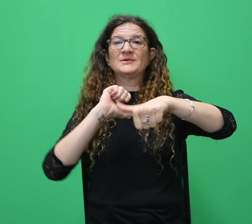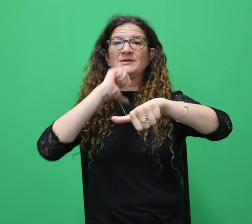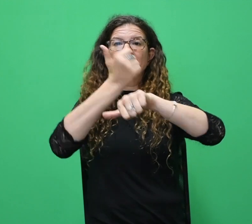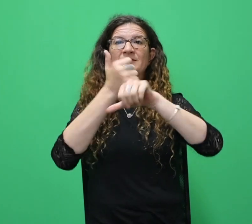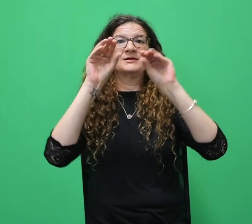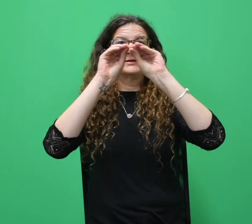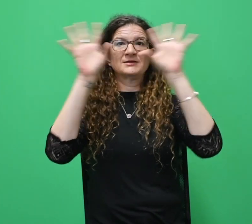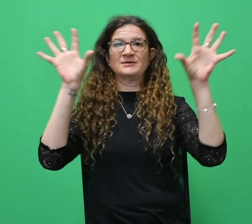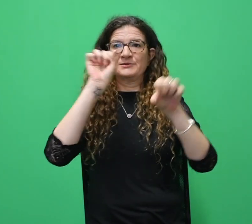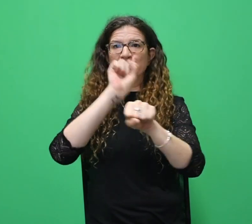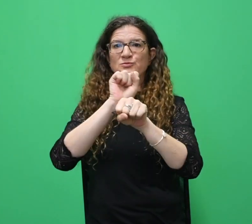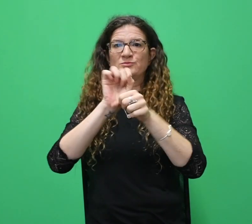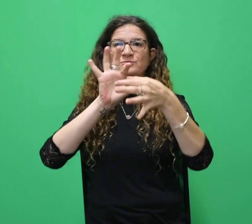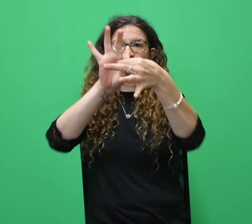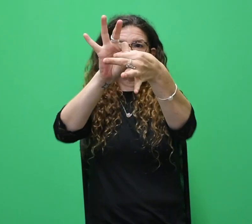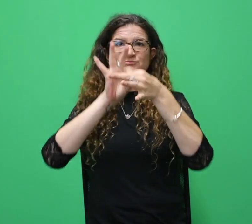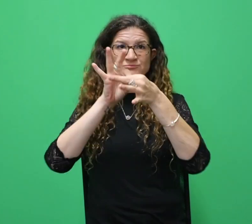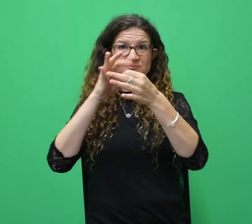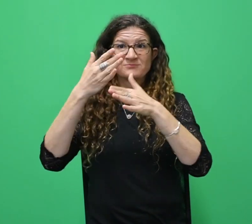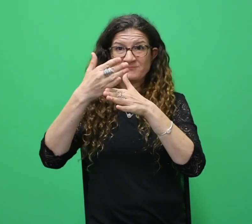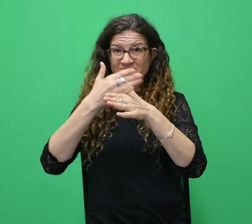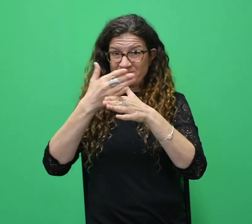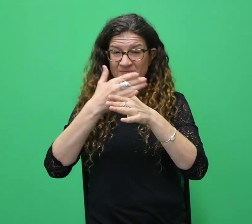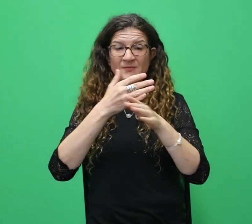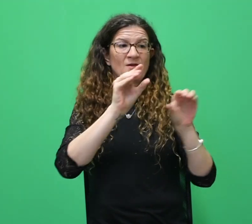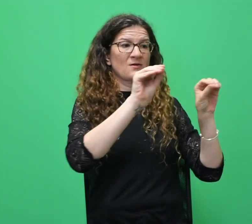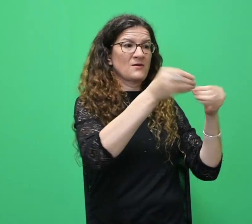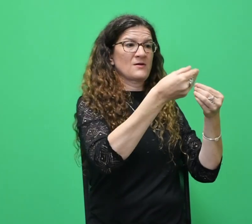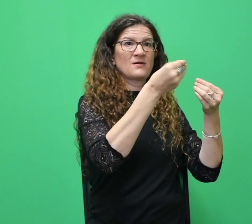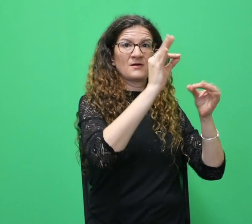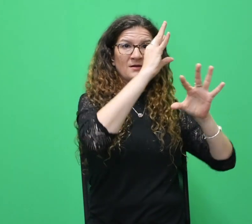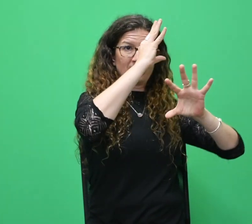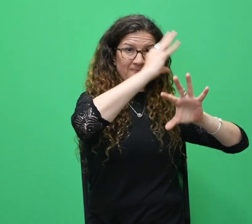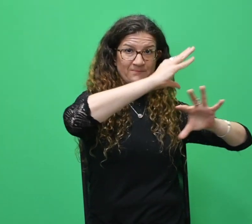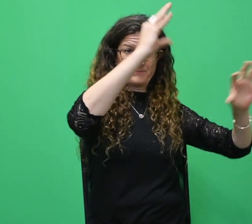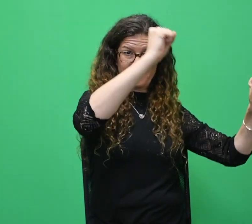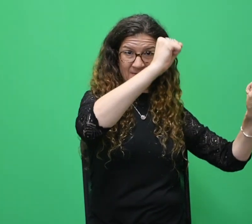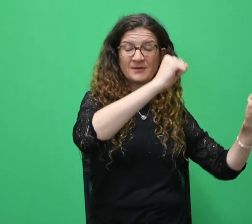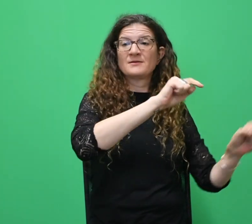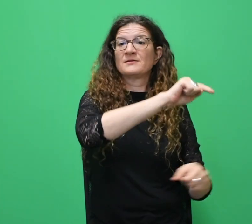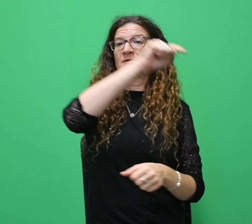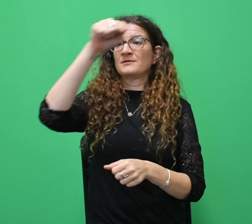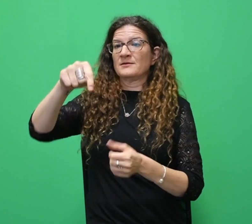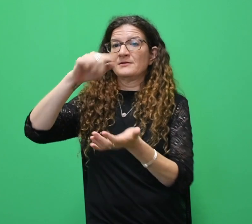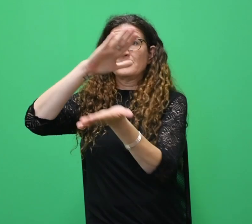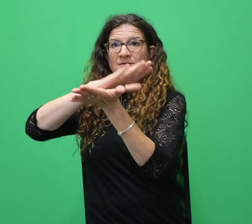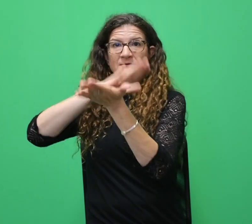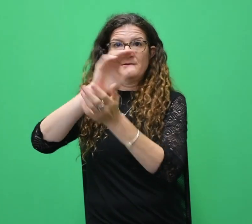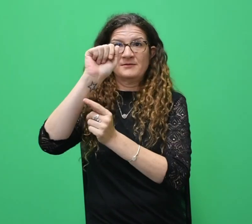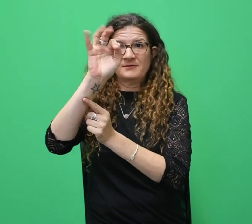First recommendation is to establish a clear working relationship between the Office of President, Academic Affairs and,